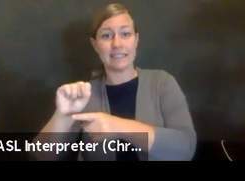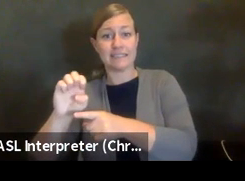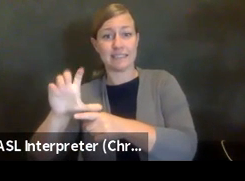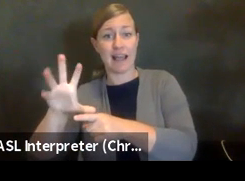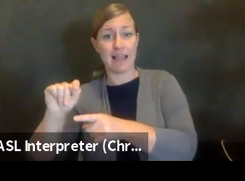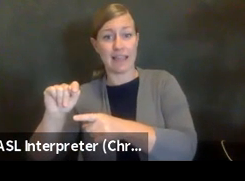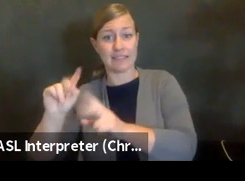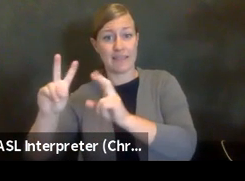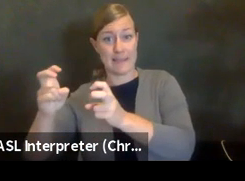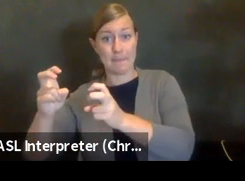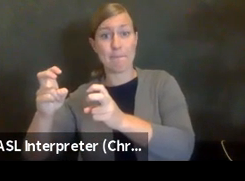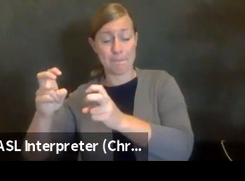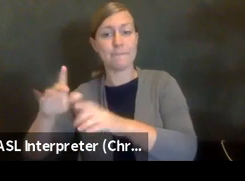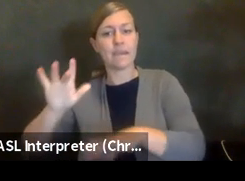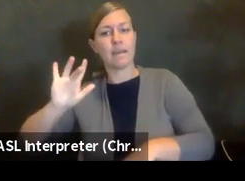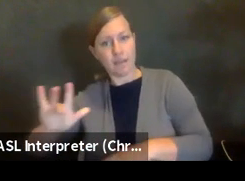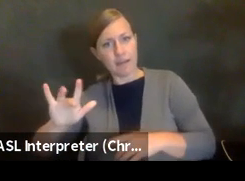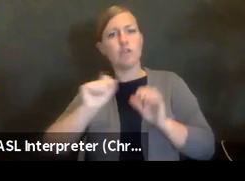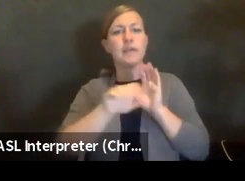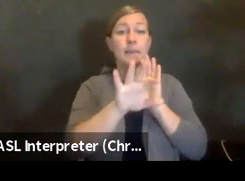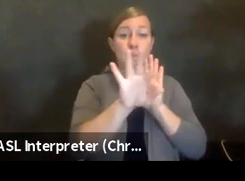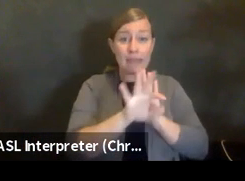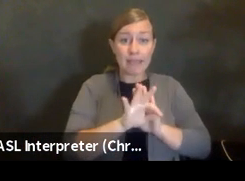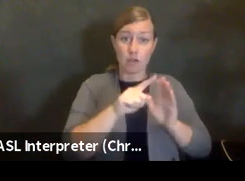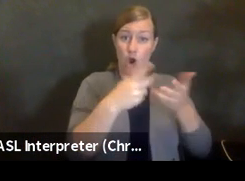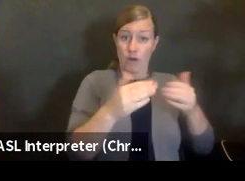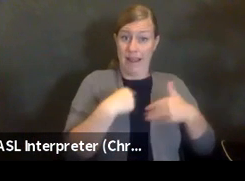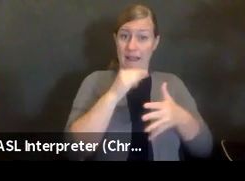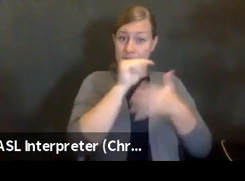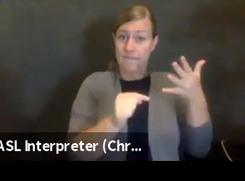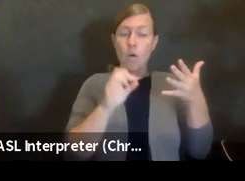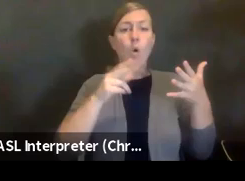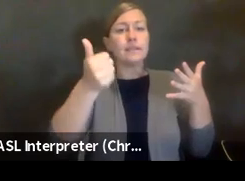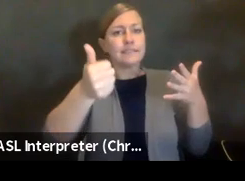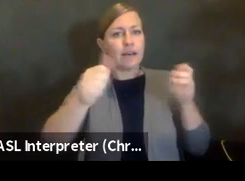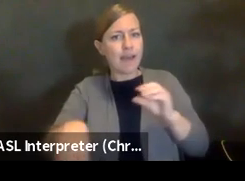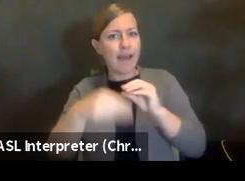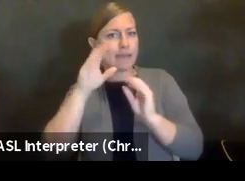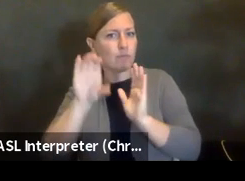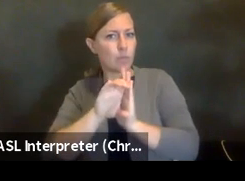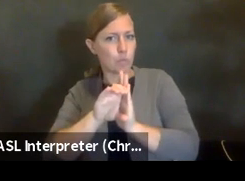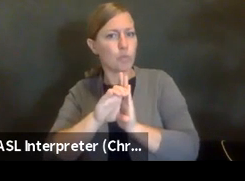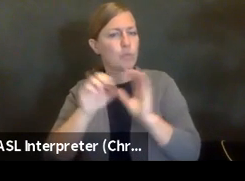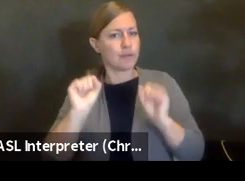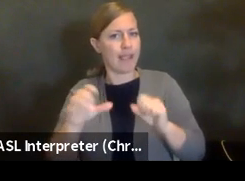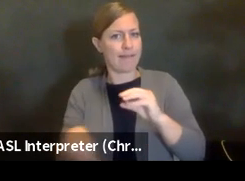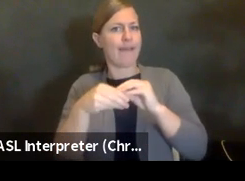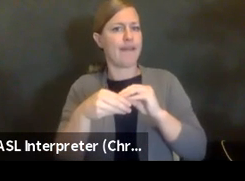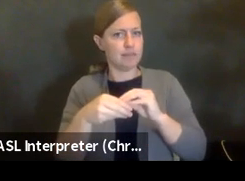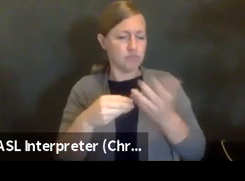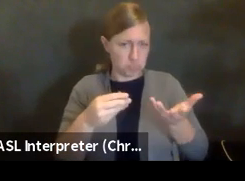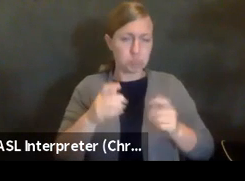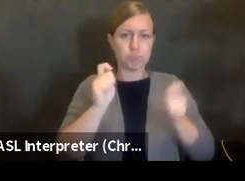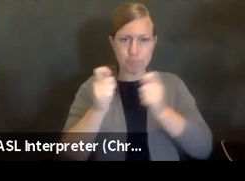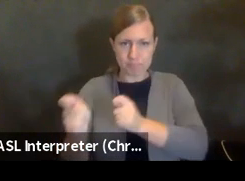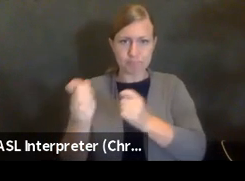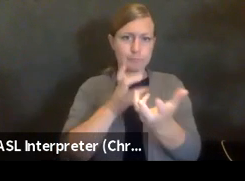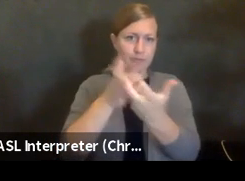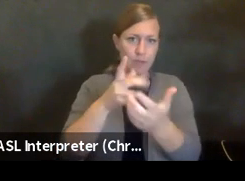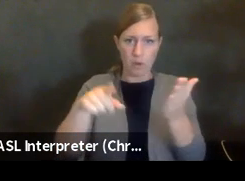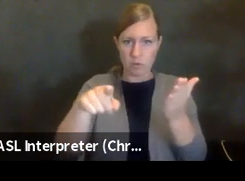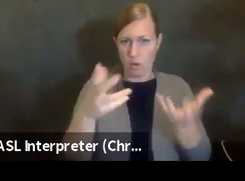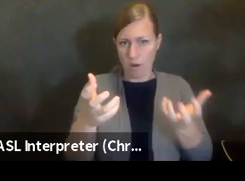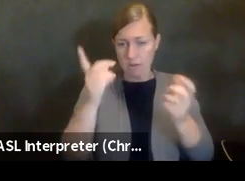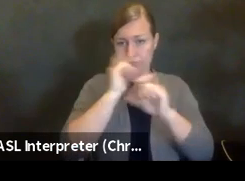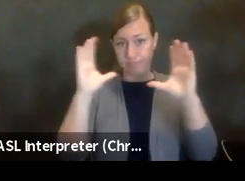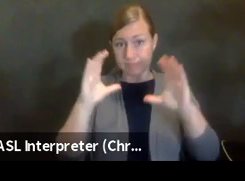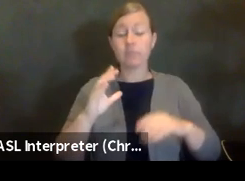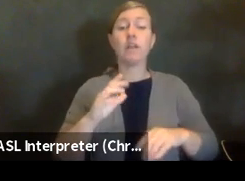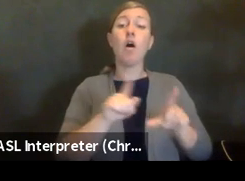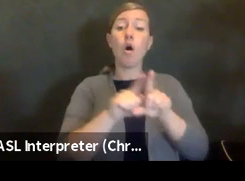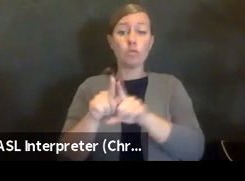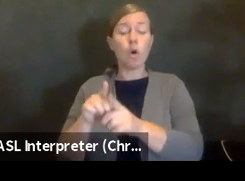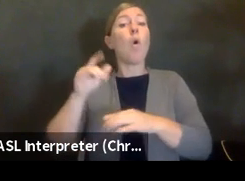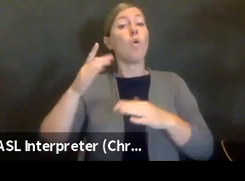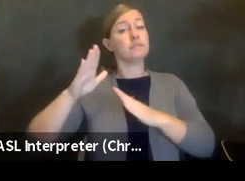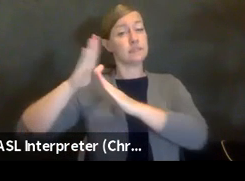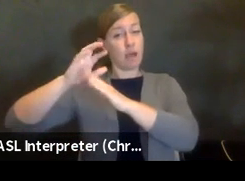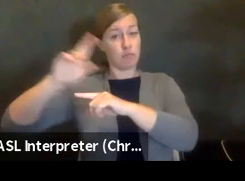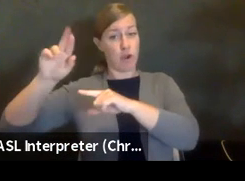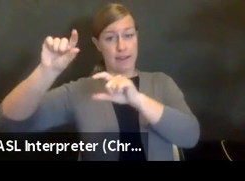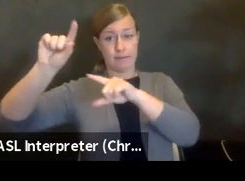Katherine Livick - ESD 112: And that will give us a little bit of that layer of organization if that's something that works for us. And once we're. Oh, and we also need to remember, we always create a join a class with the plus button here.